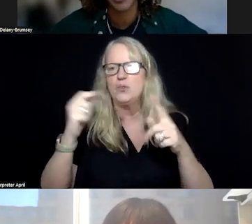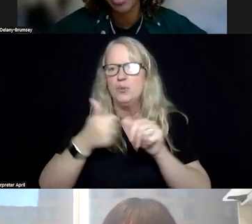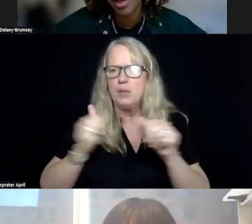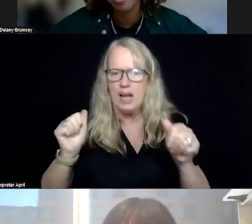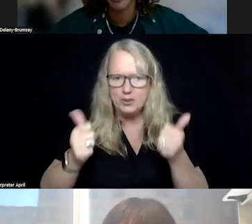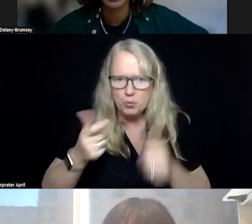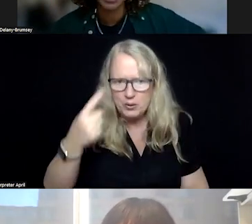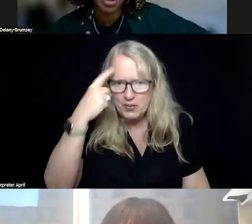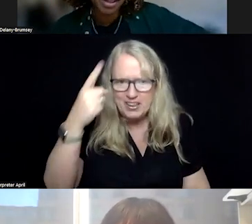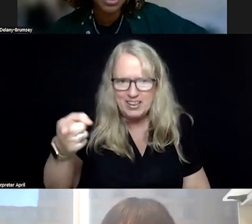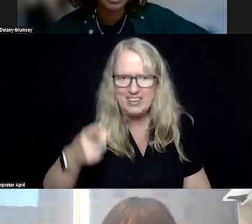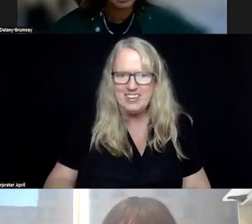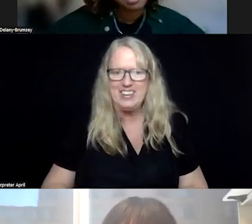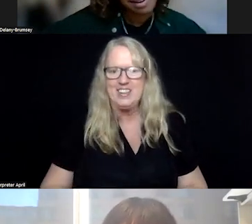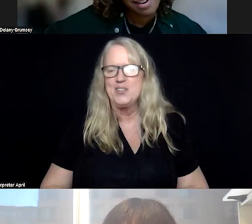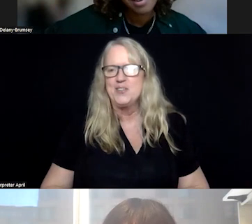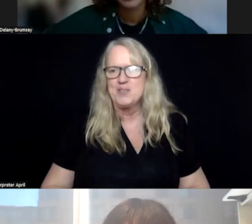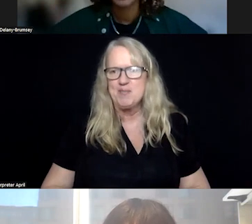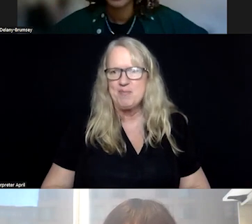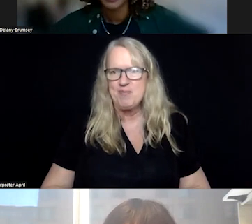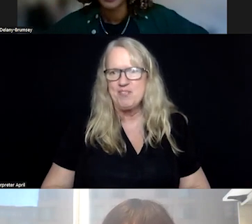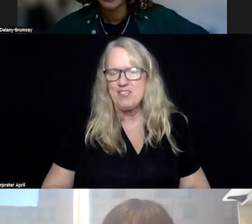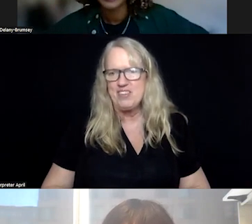GO WITH THEM OR SOMETHING ELSE?